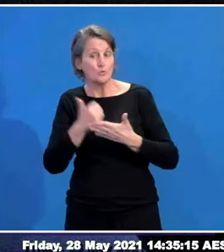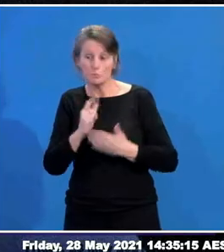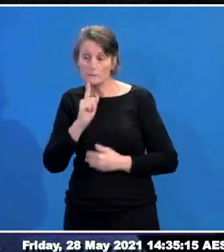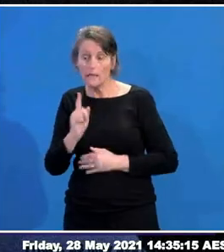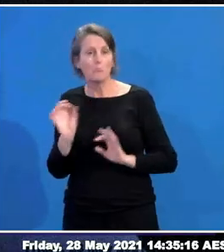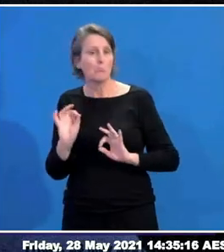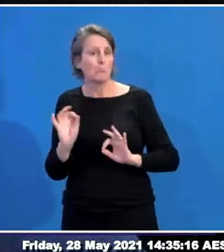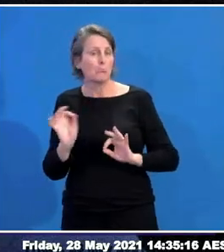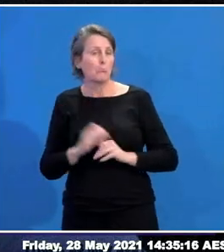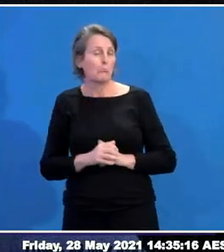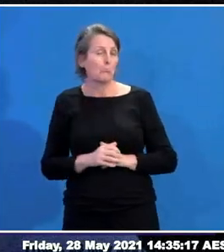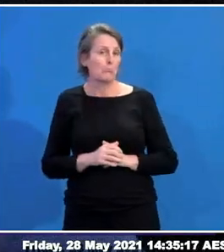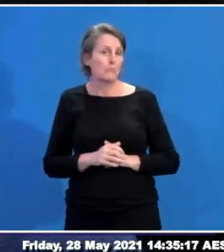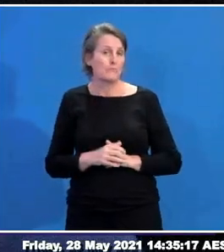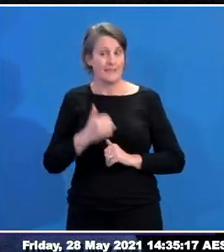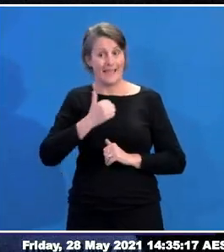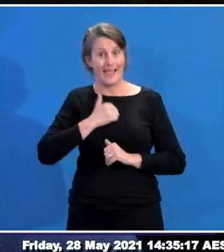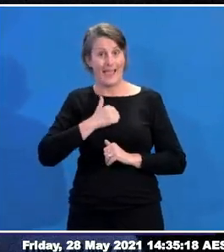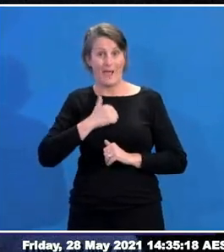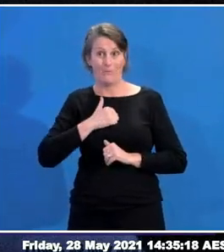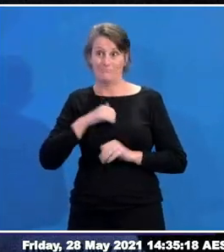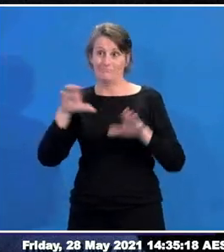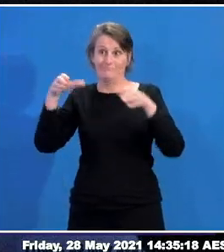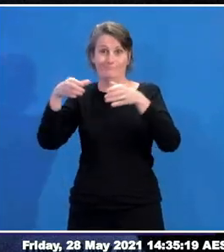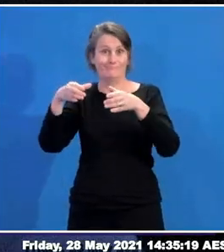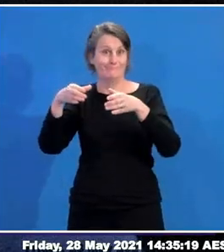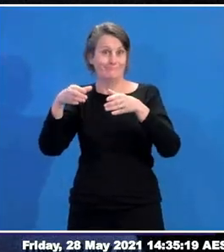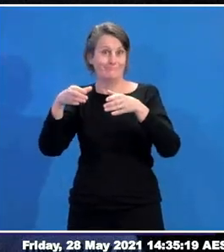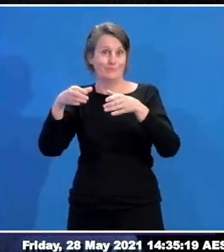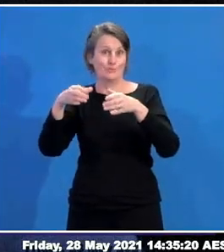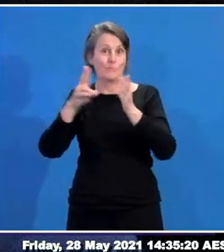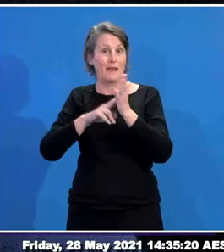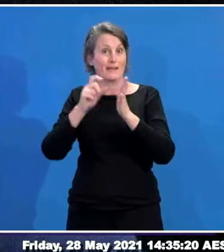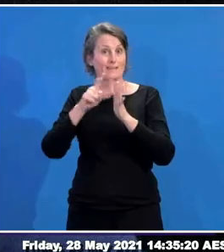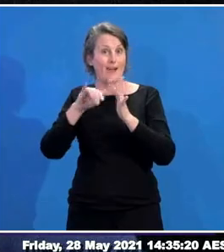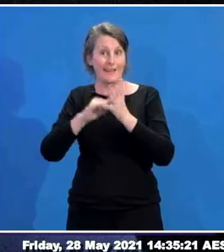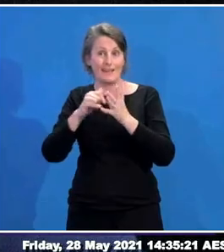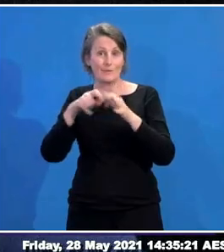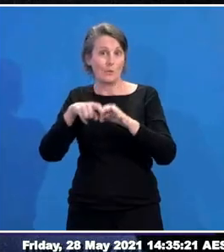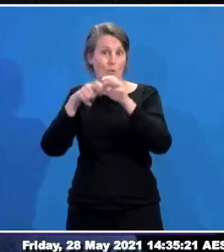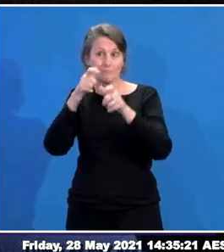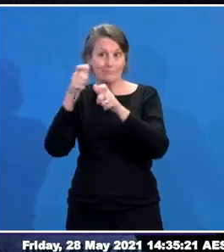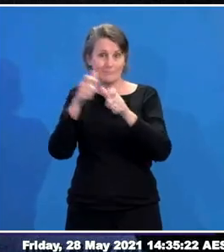The Commission is a relatively new organisation, and with many organisations